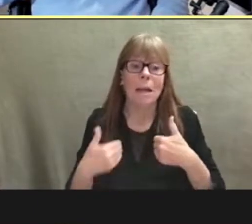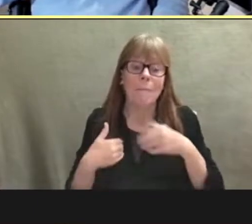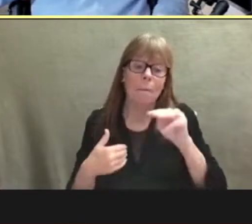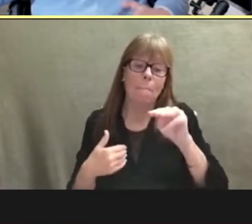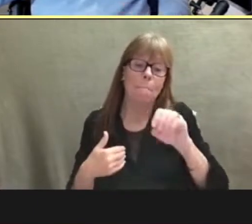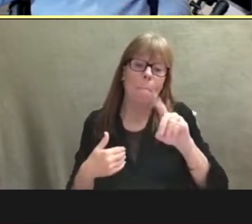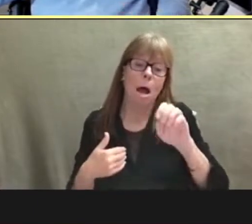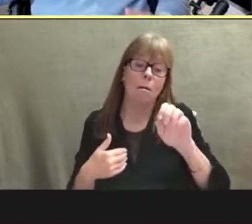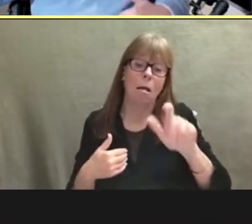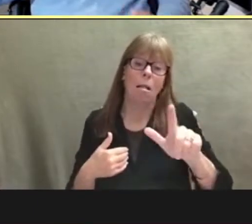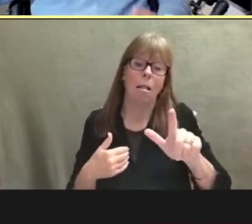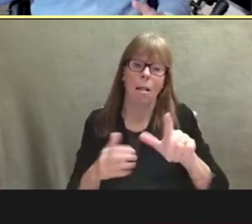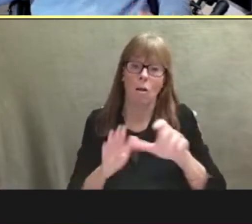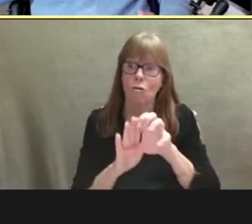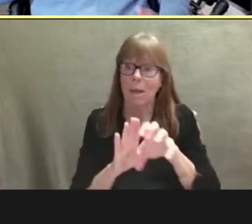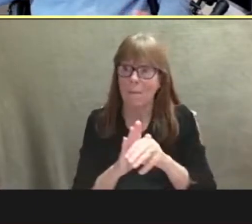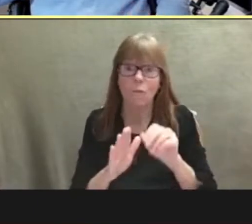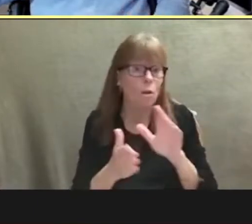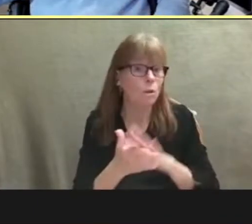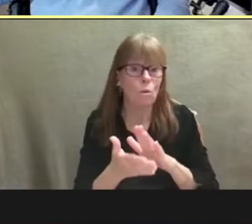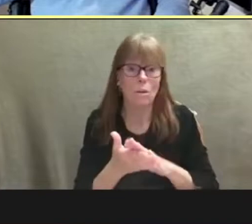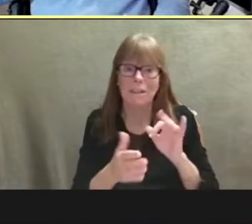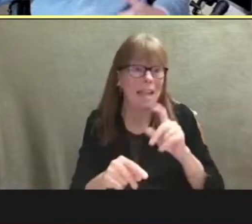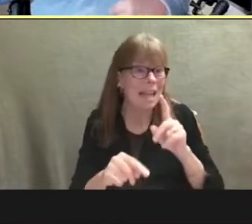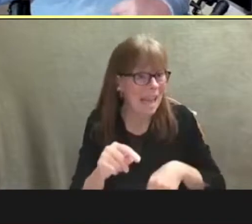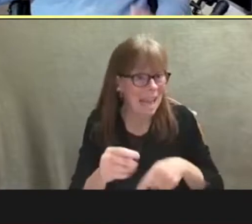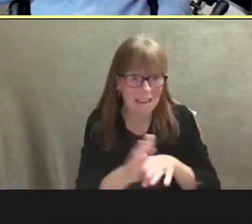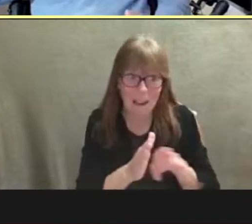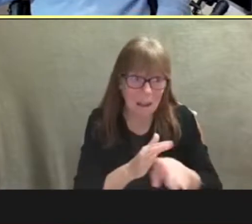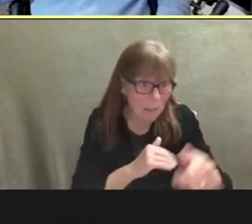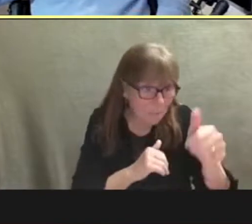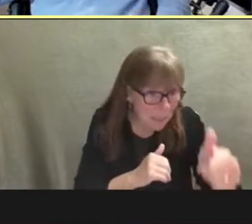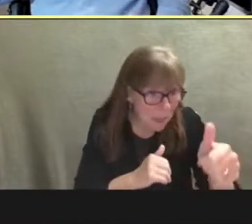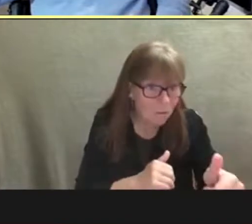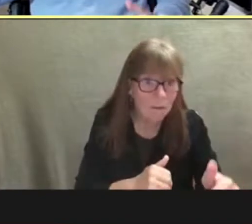without the capacity to develop their own. They can simply take the curricula developed,